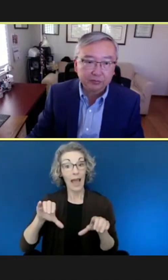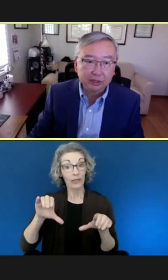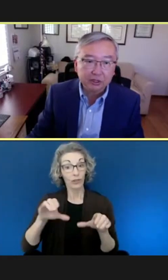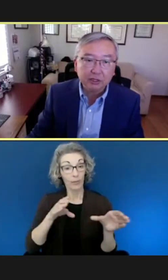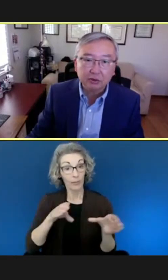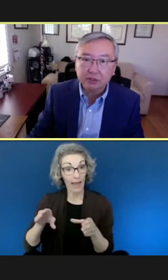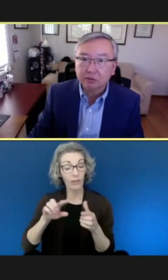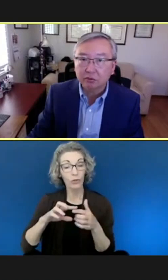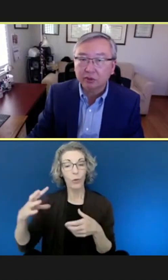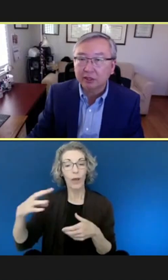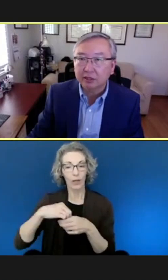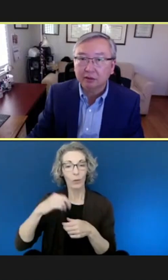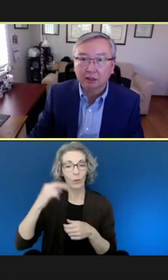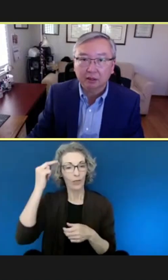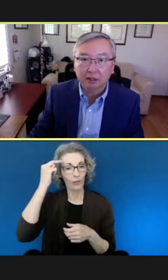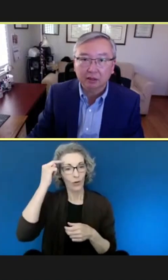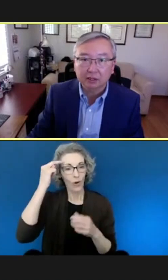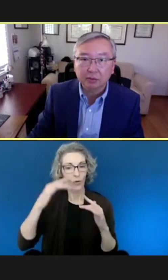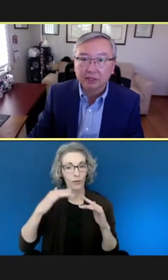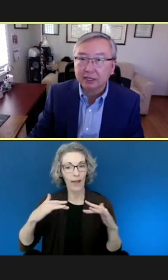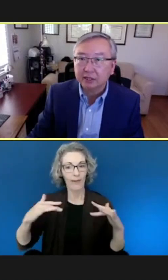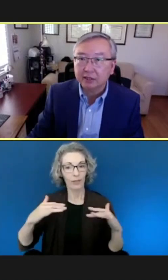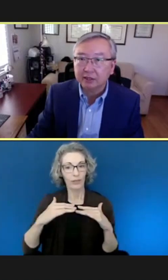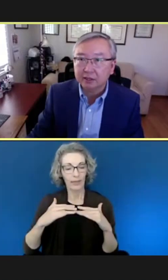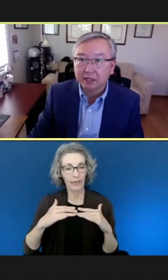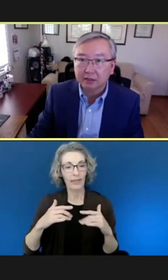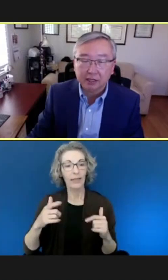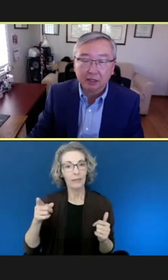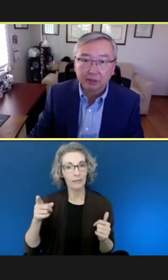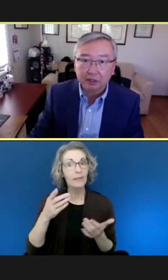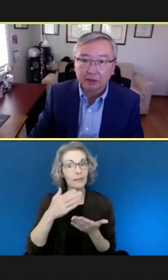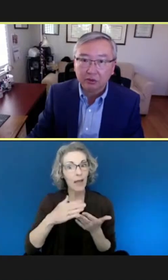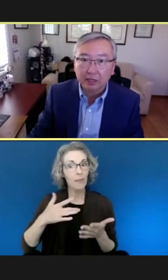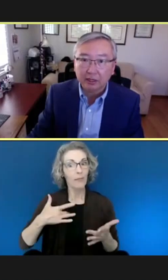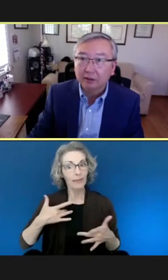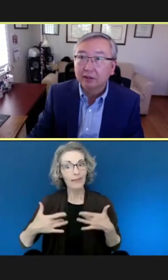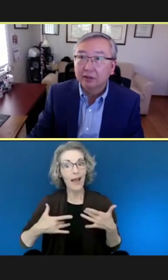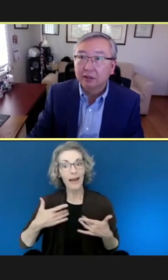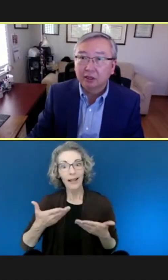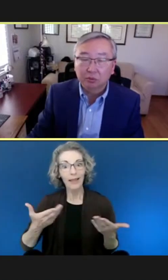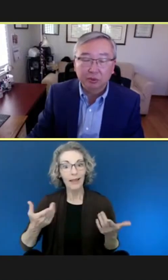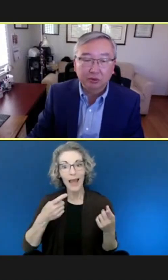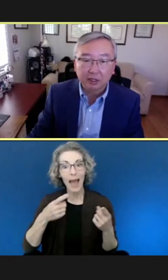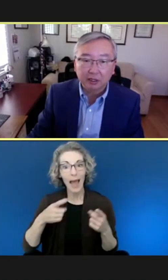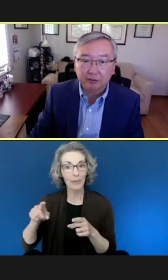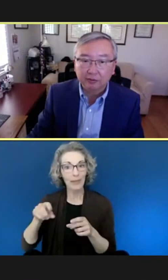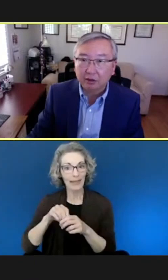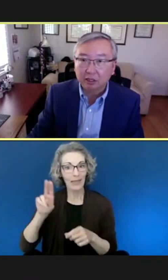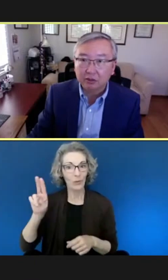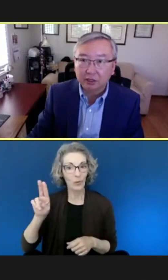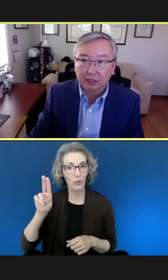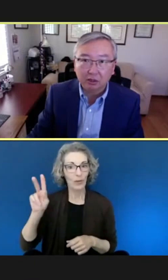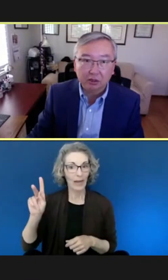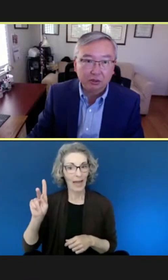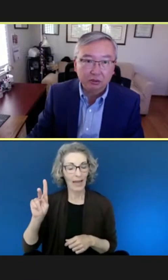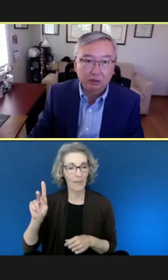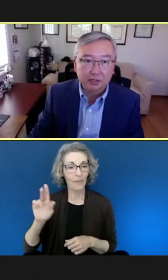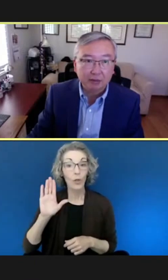So, there is really some exciting things that is happening in UK. It'd be great if our country can also do the same.